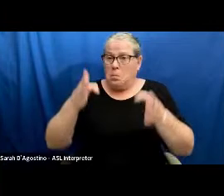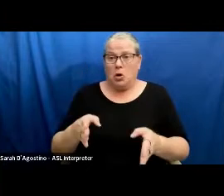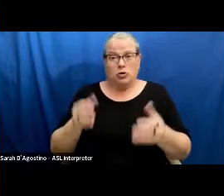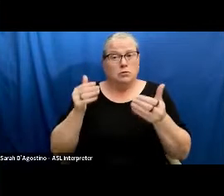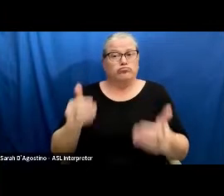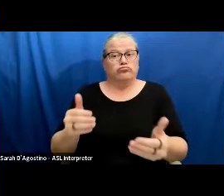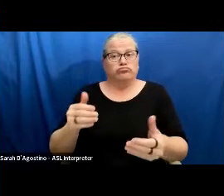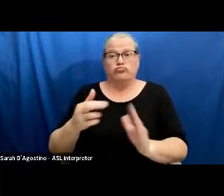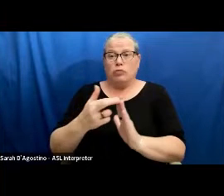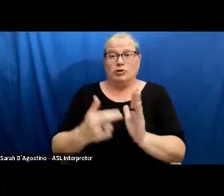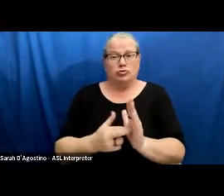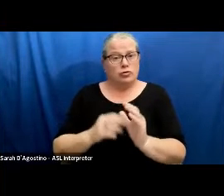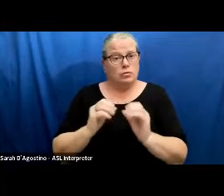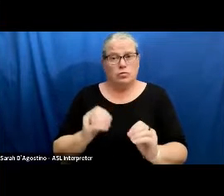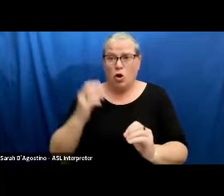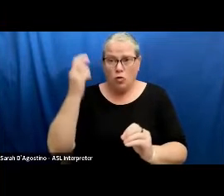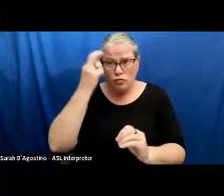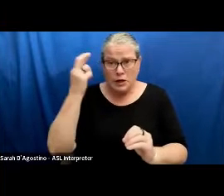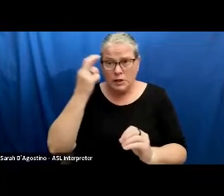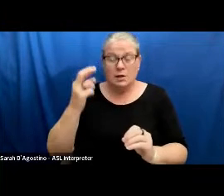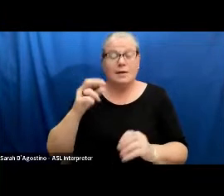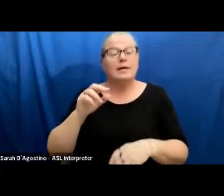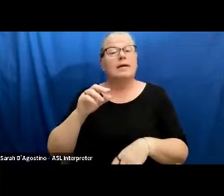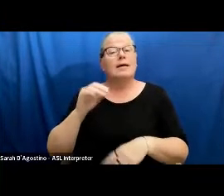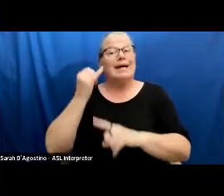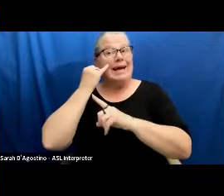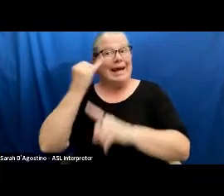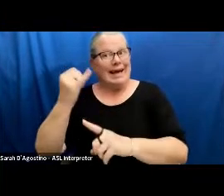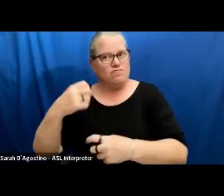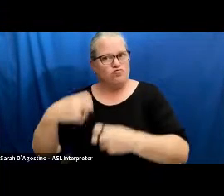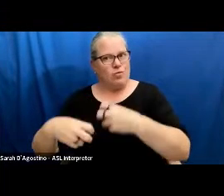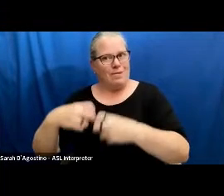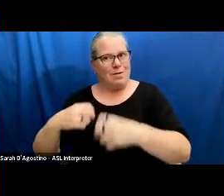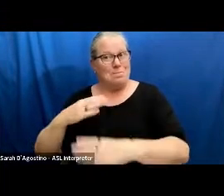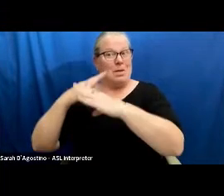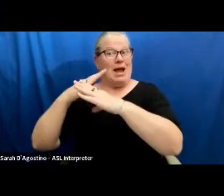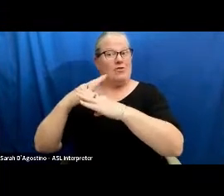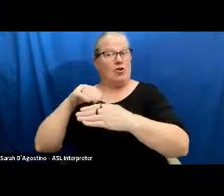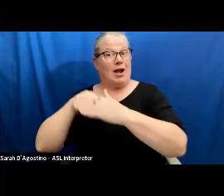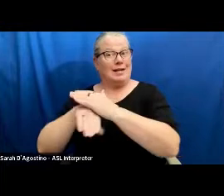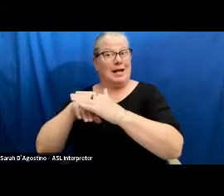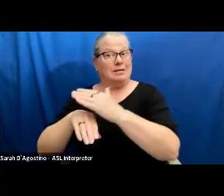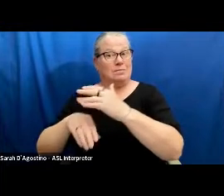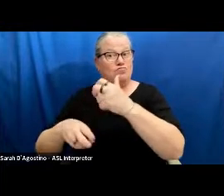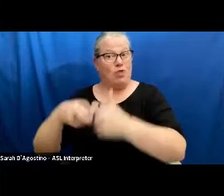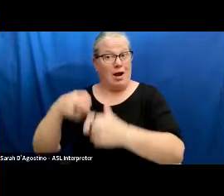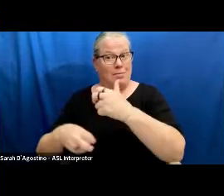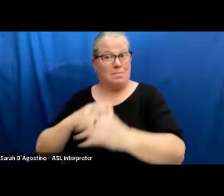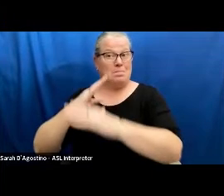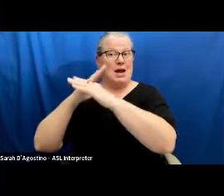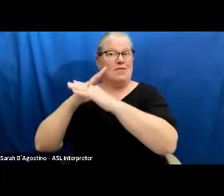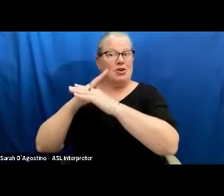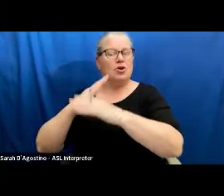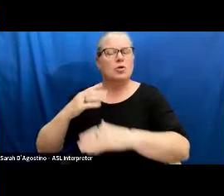reason is an accessibility barrier we'd be very interested to hear and see what we could do to